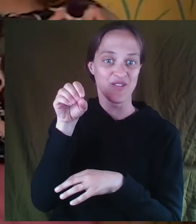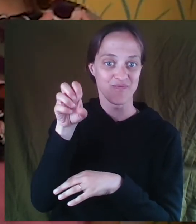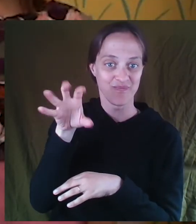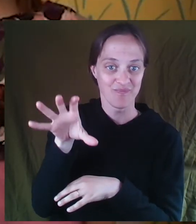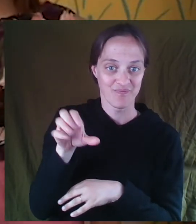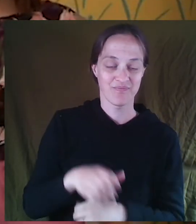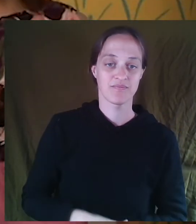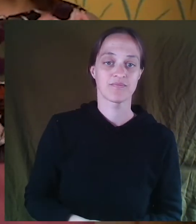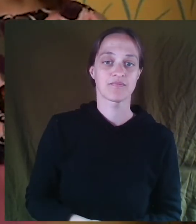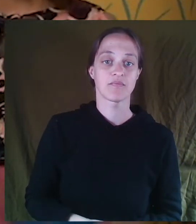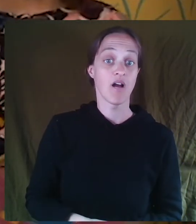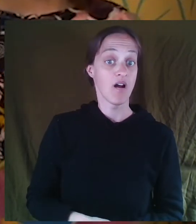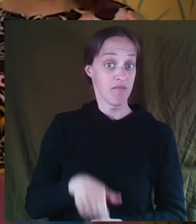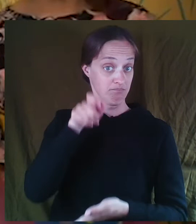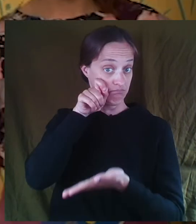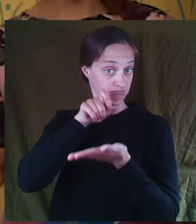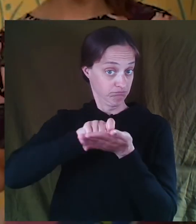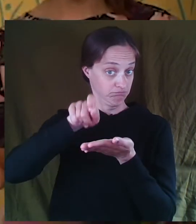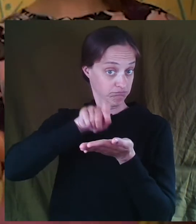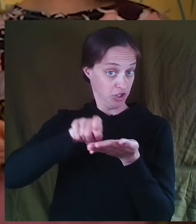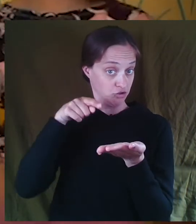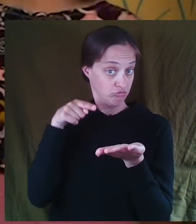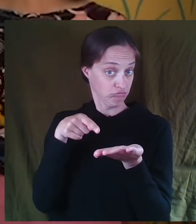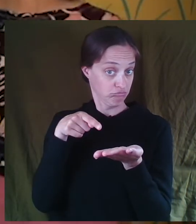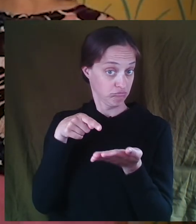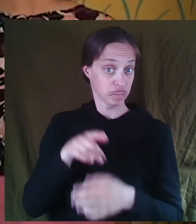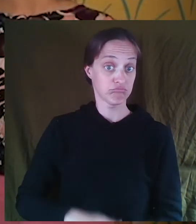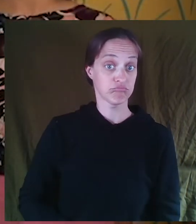Flexible or not? A pencil.